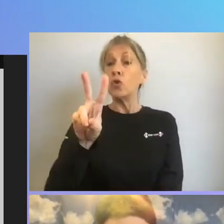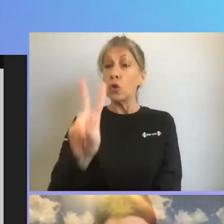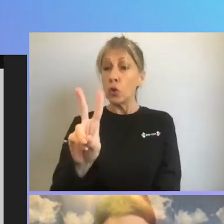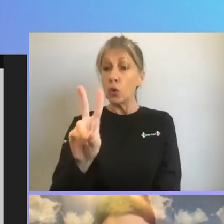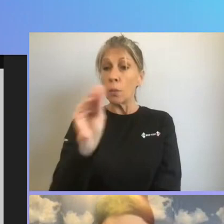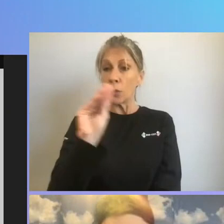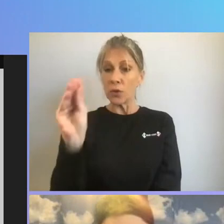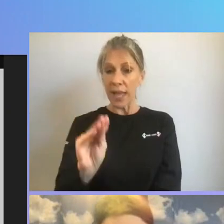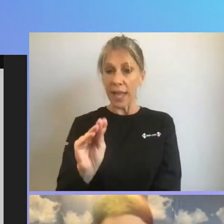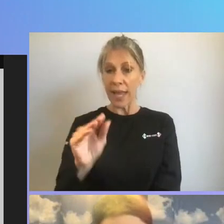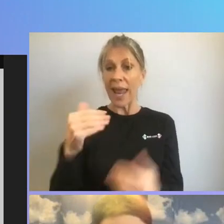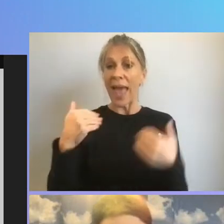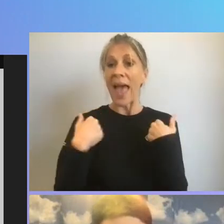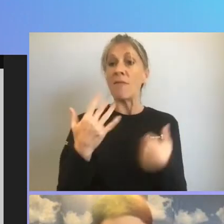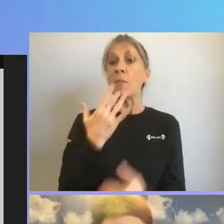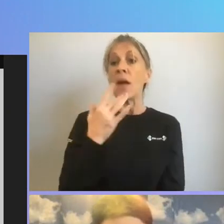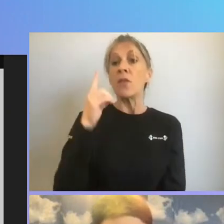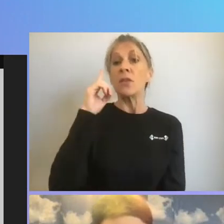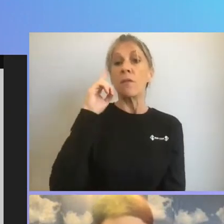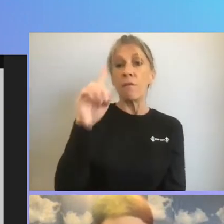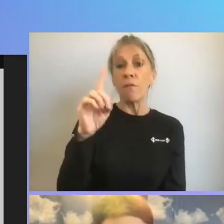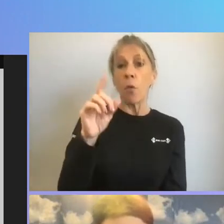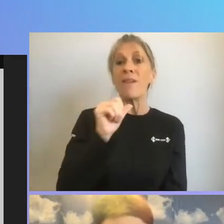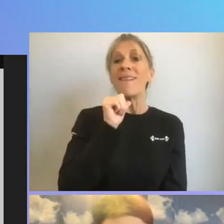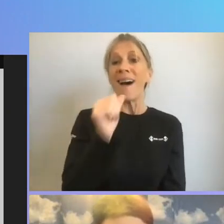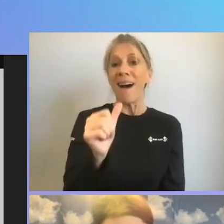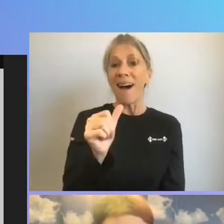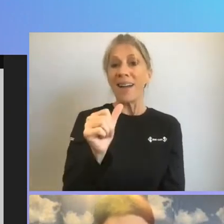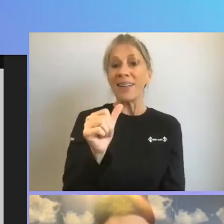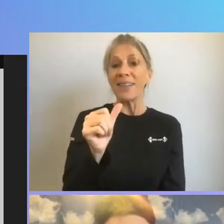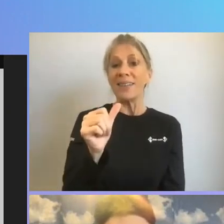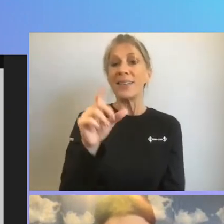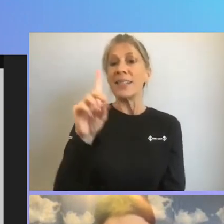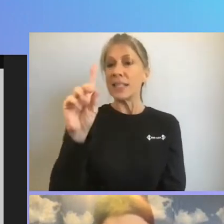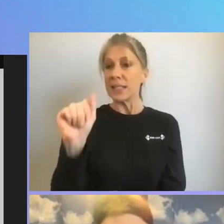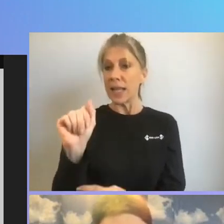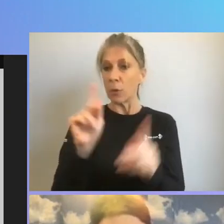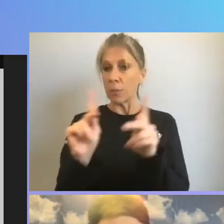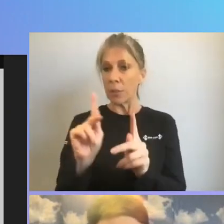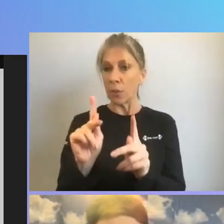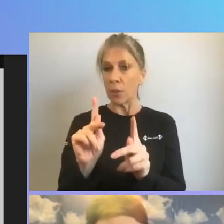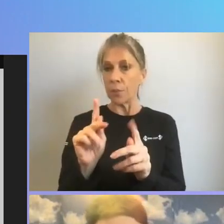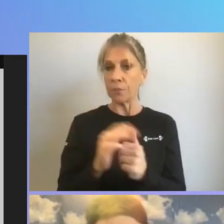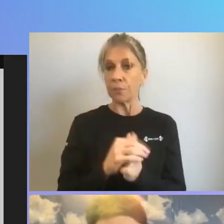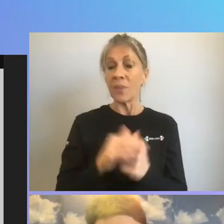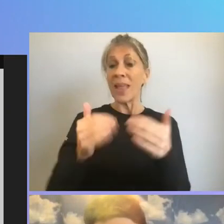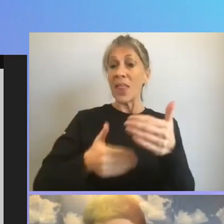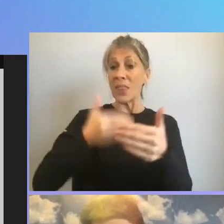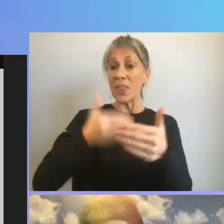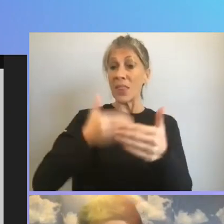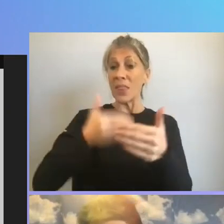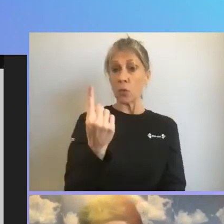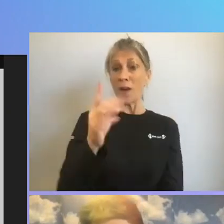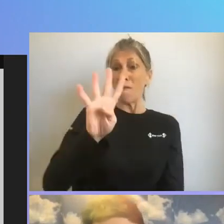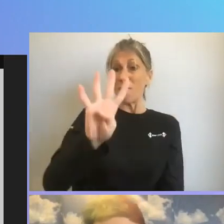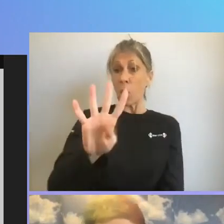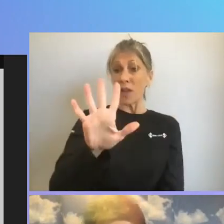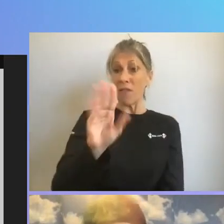for non-disabled people. And then the next category, we have